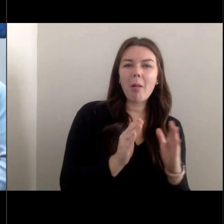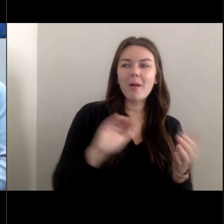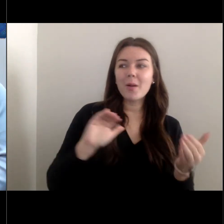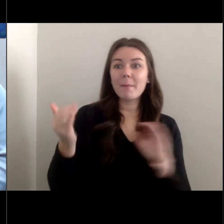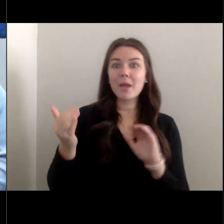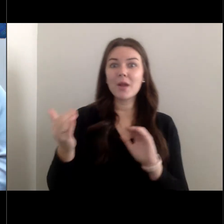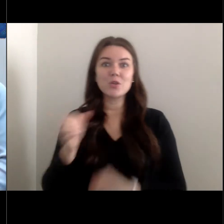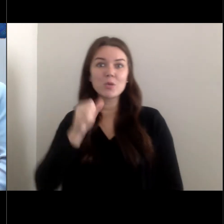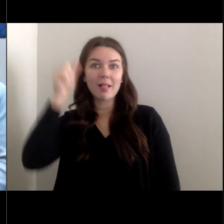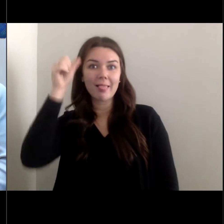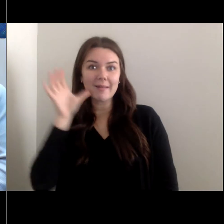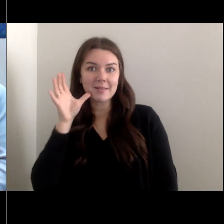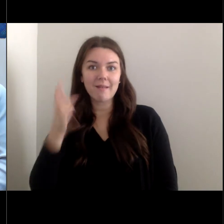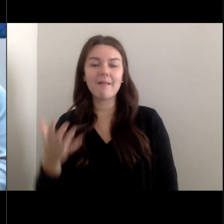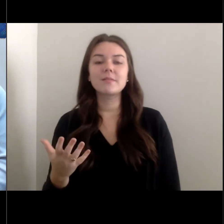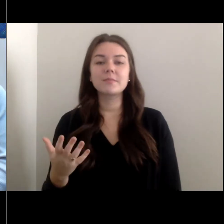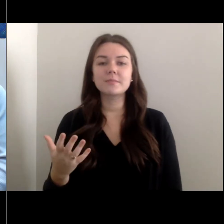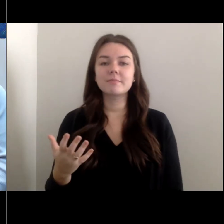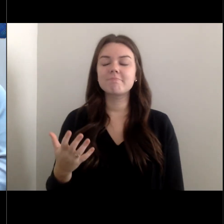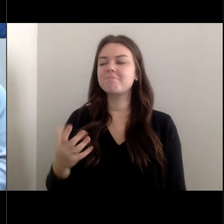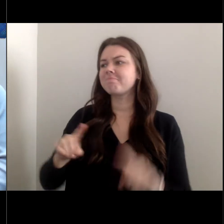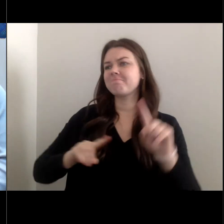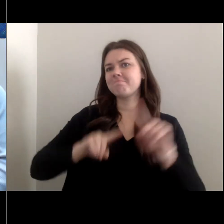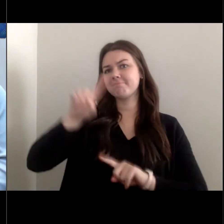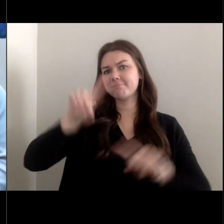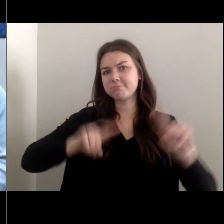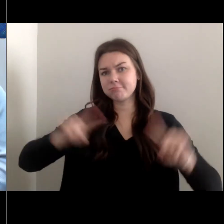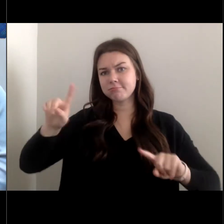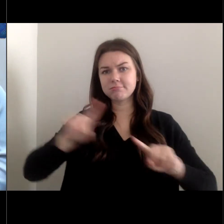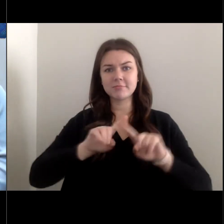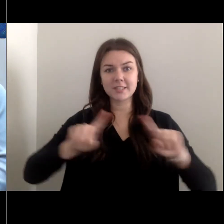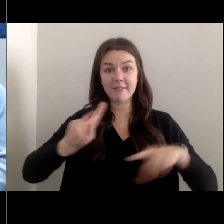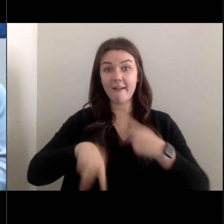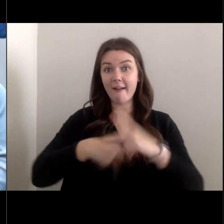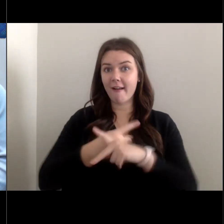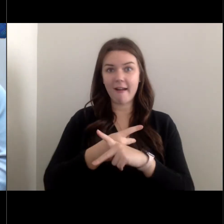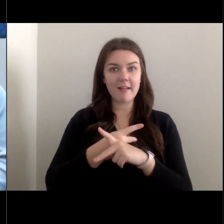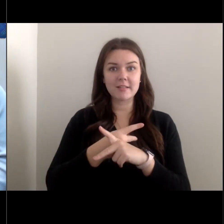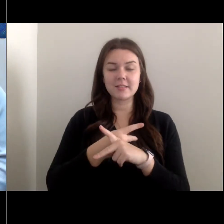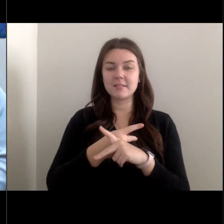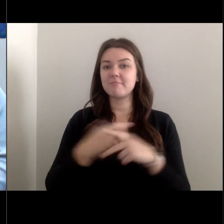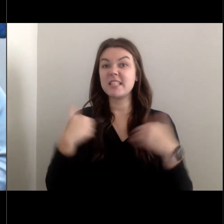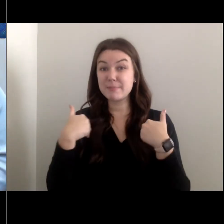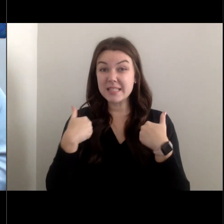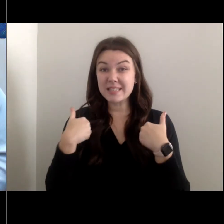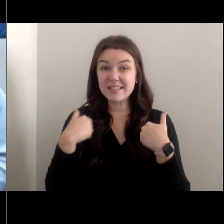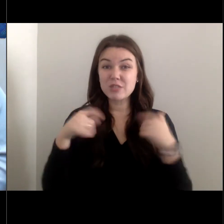There's very different types of species of crabs in different locations. So it's kind of just what species of crab live